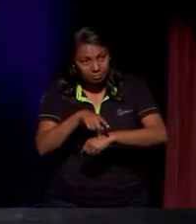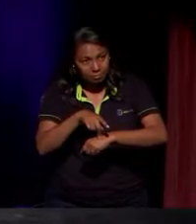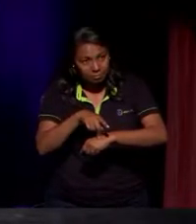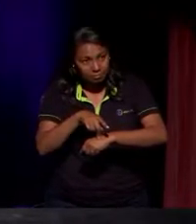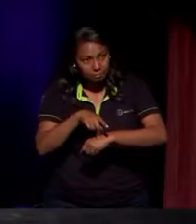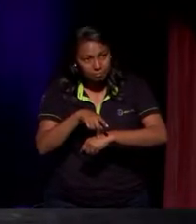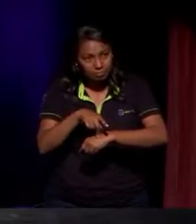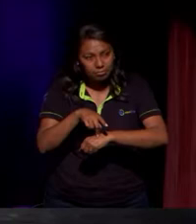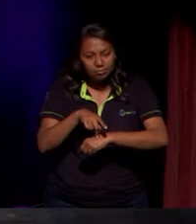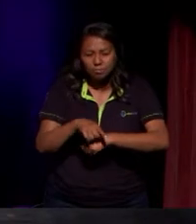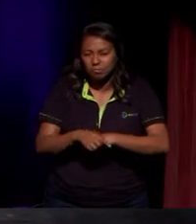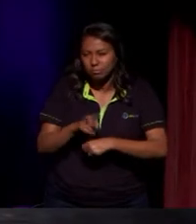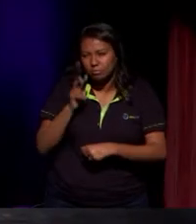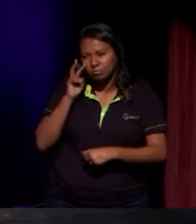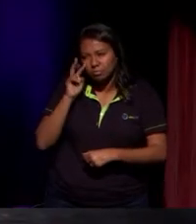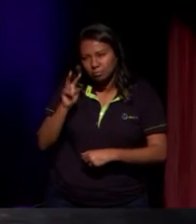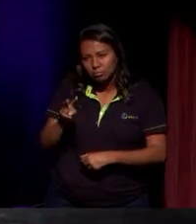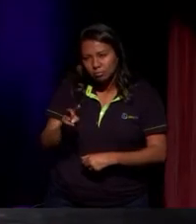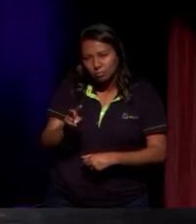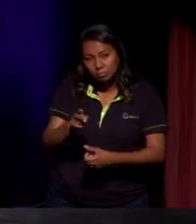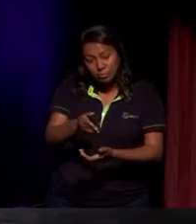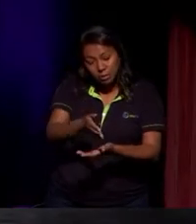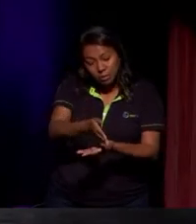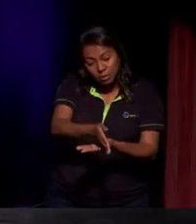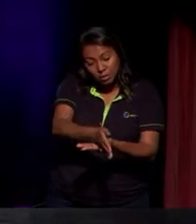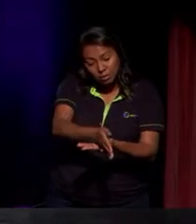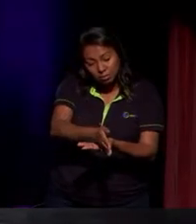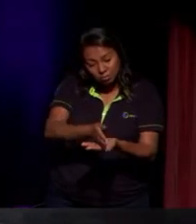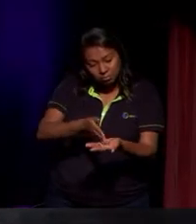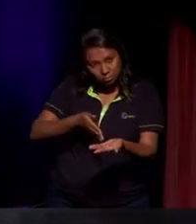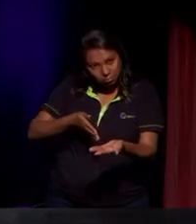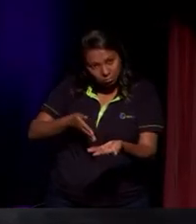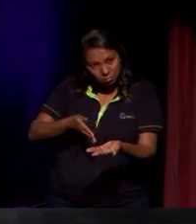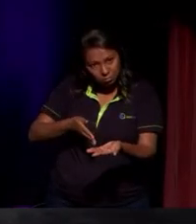he has a division there in the middle with the Zambezi river